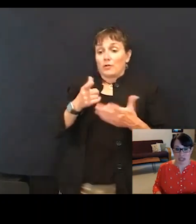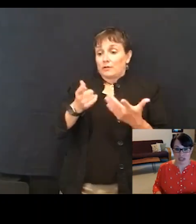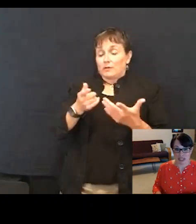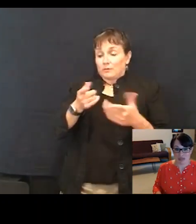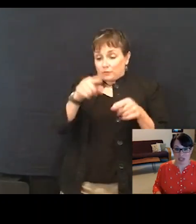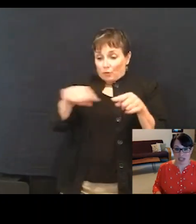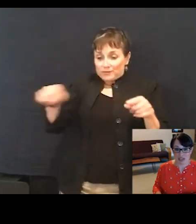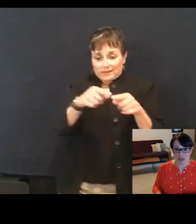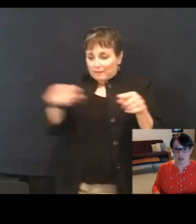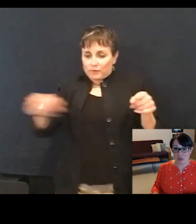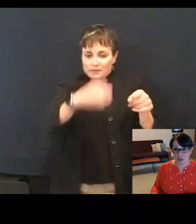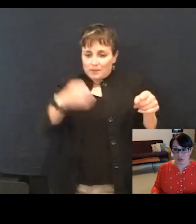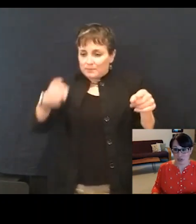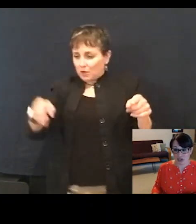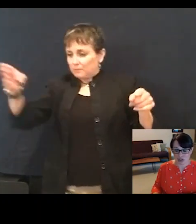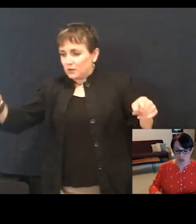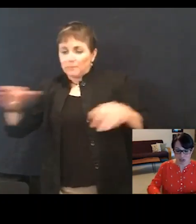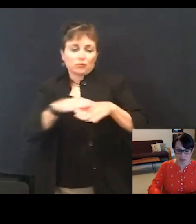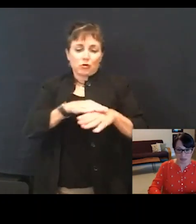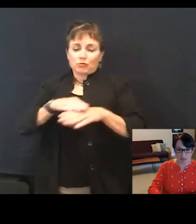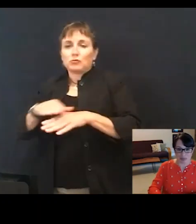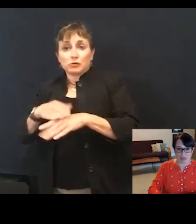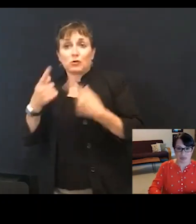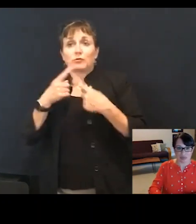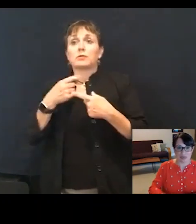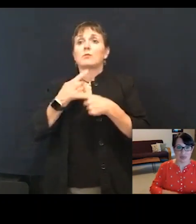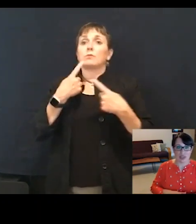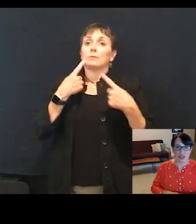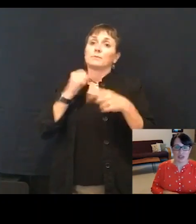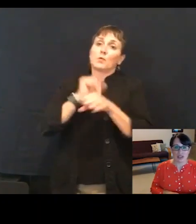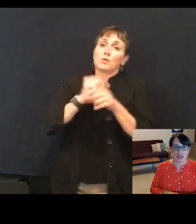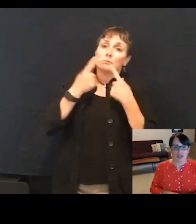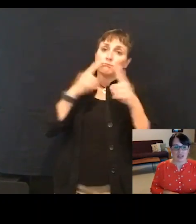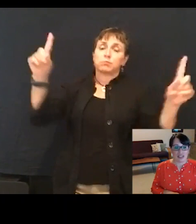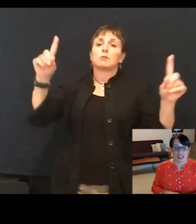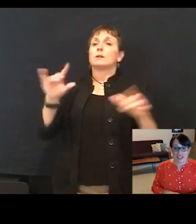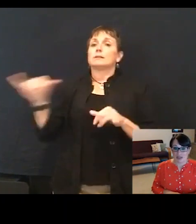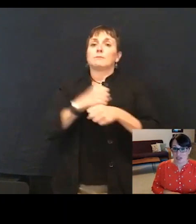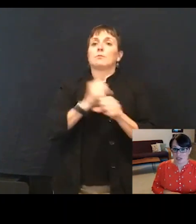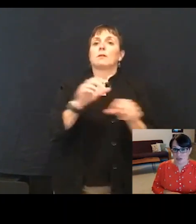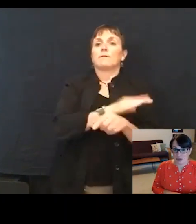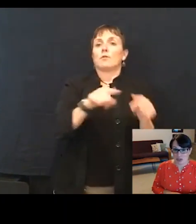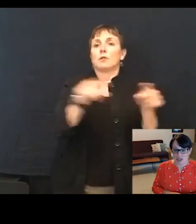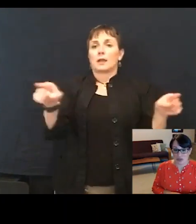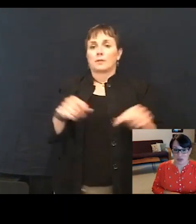7A as our original constructs. The next obvious thing we wanted to address